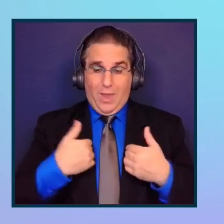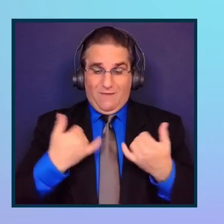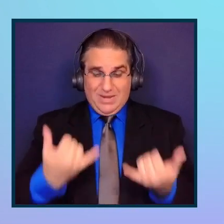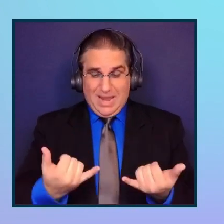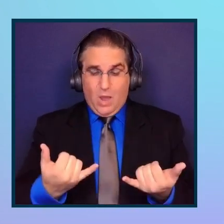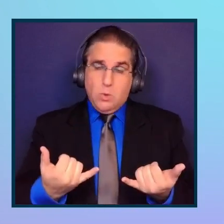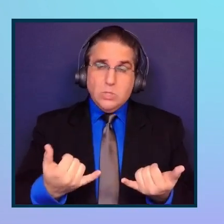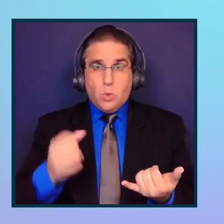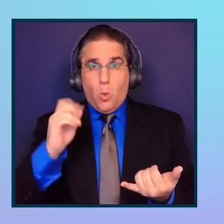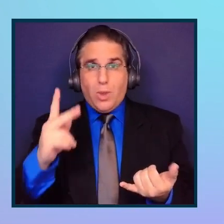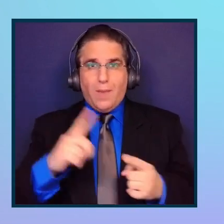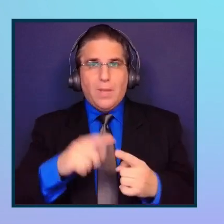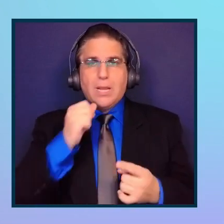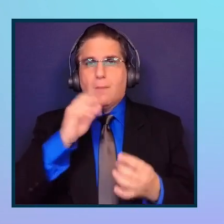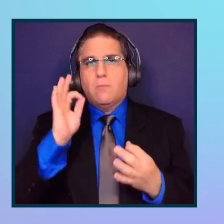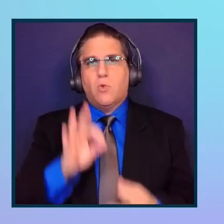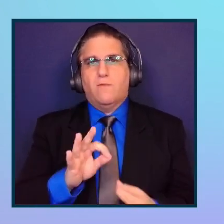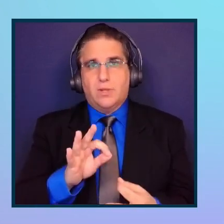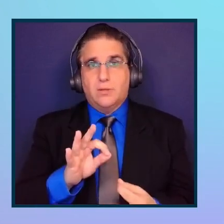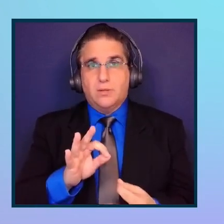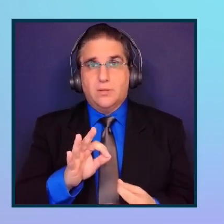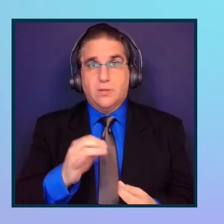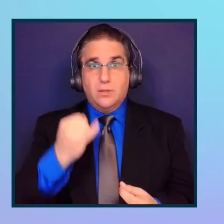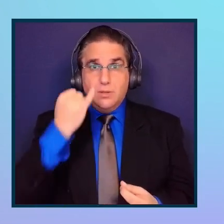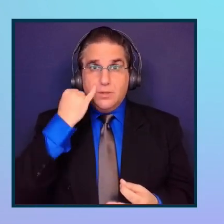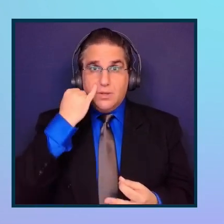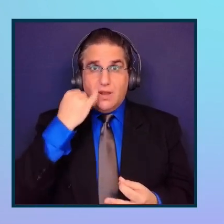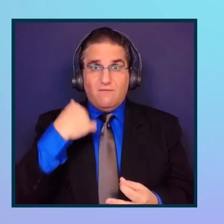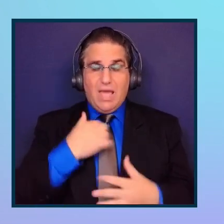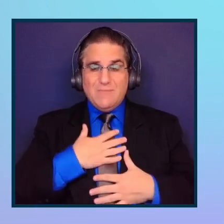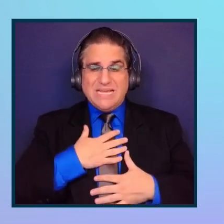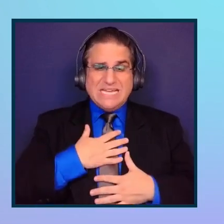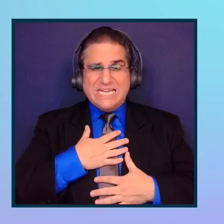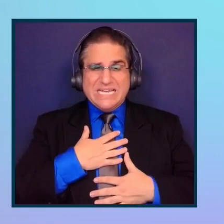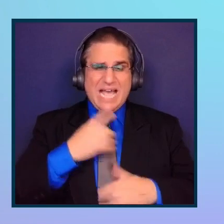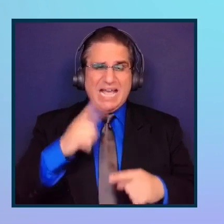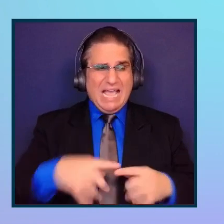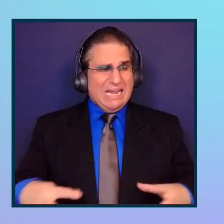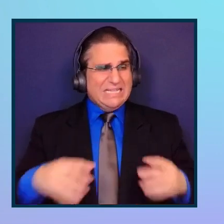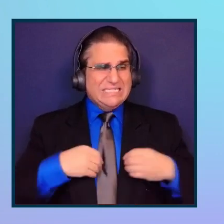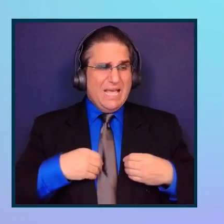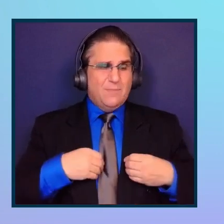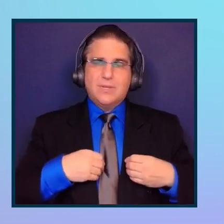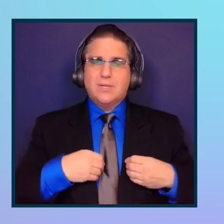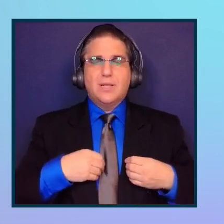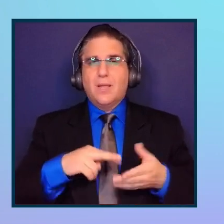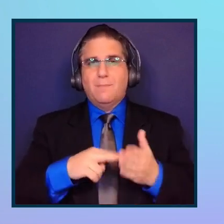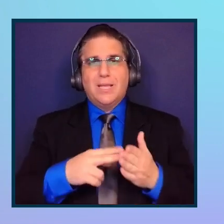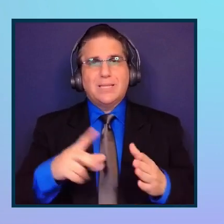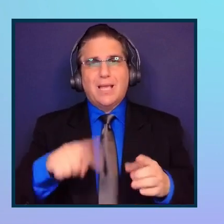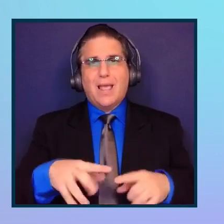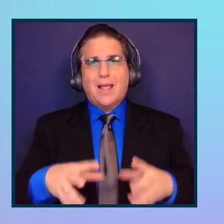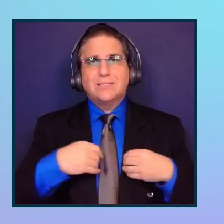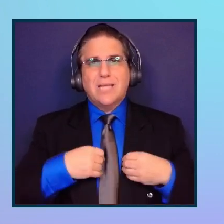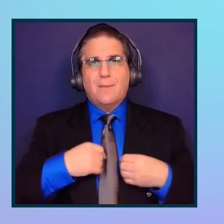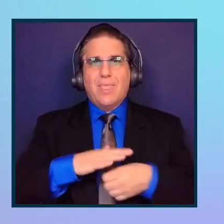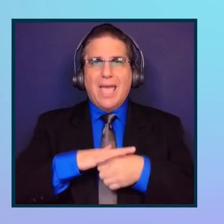In fact, if you're not willing to say that you're not paying attention, and for the last word before our Q and A, I'm gonna let my friend Liz finish this riff.